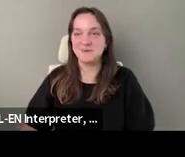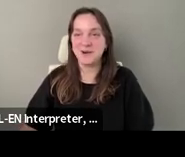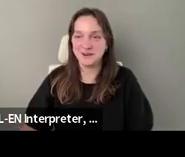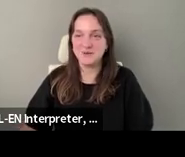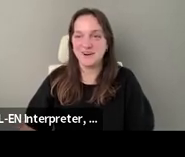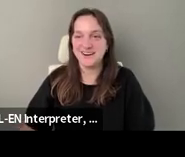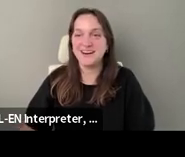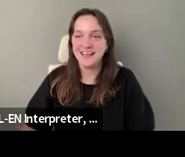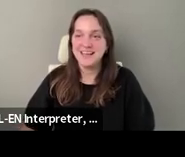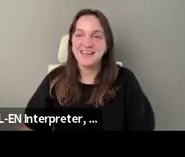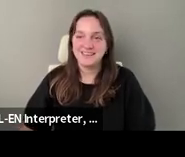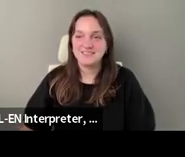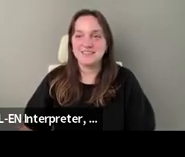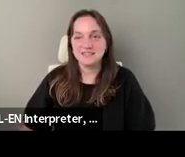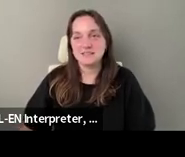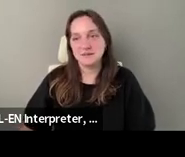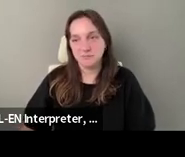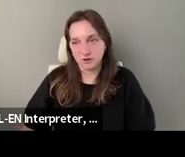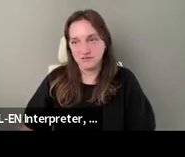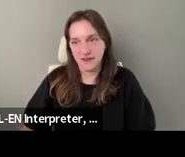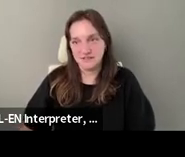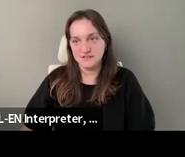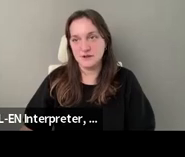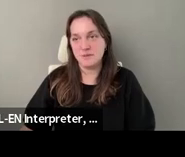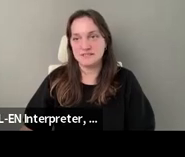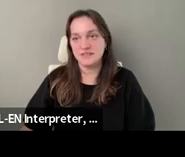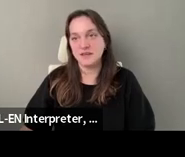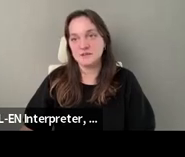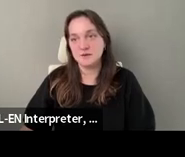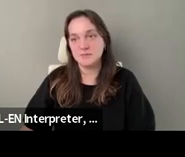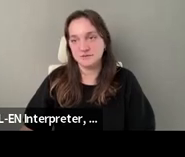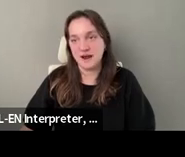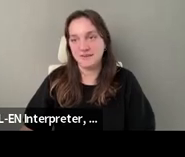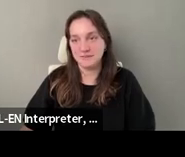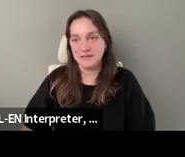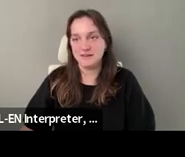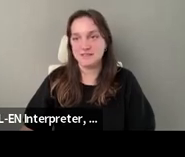and so I want to say thank you so much for having me here today. I'm very excited to be